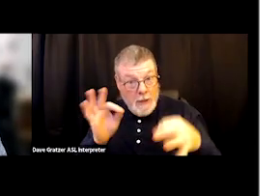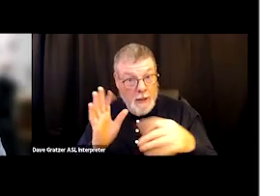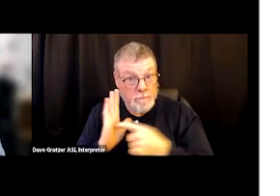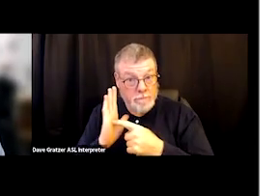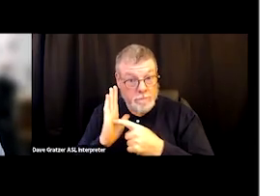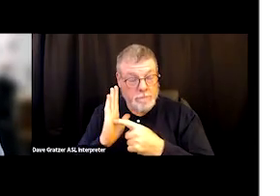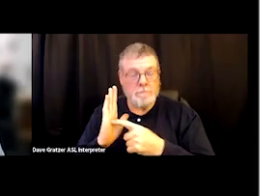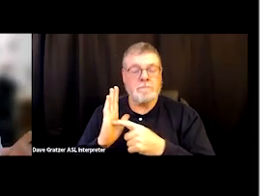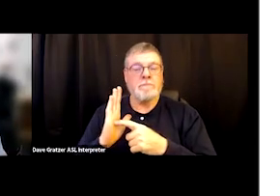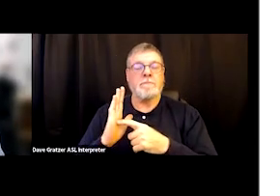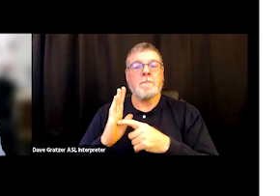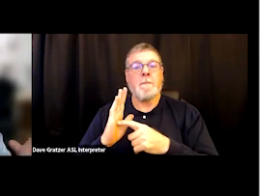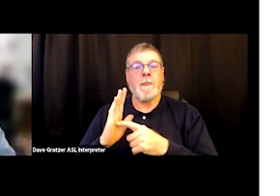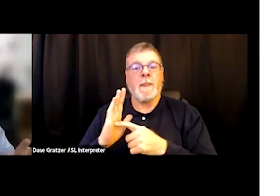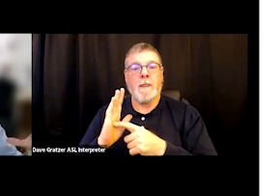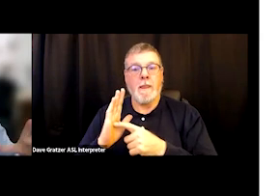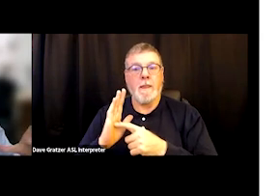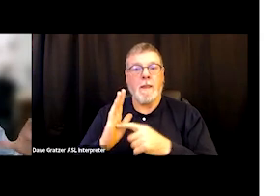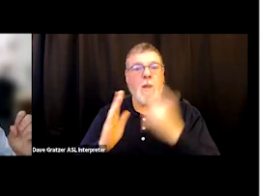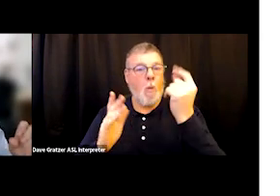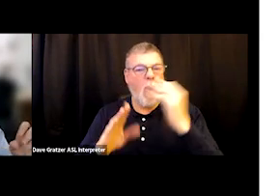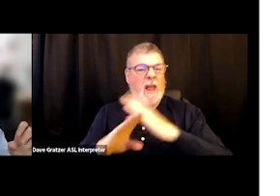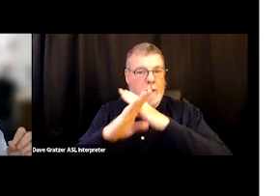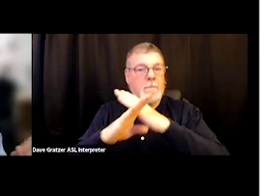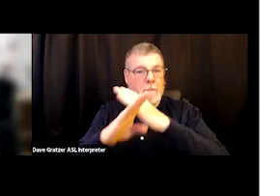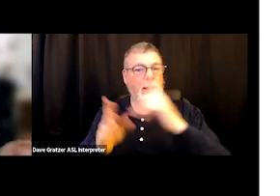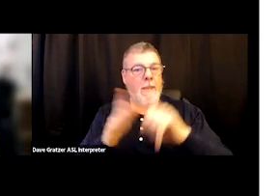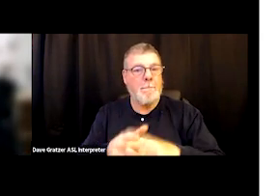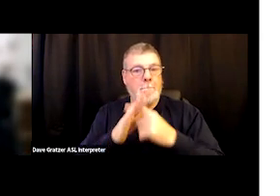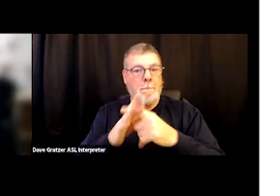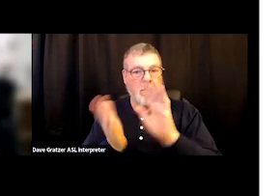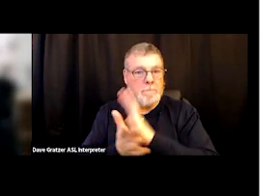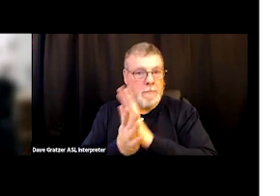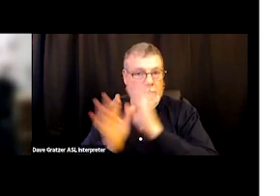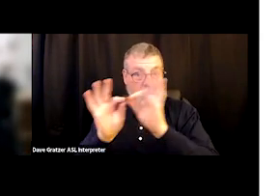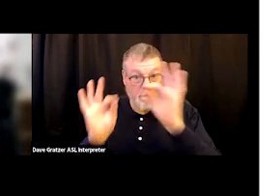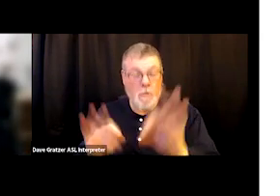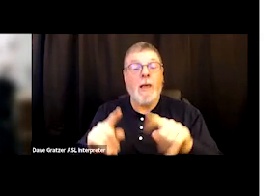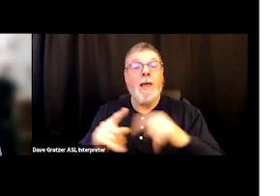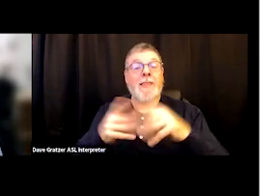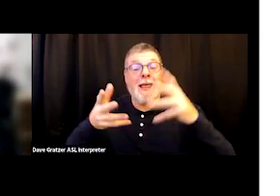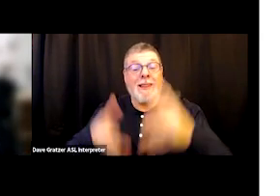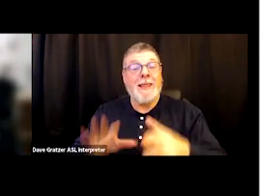on the list of impairments at the beginning of this form. And in the remarks section you can say,